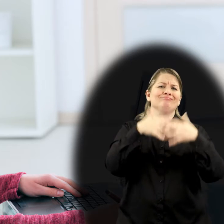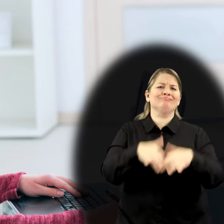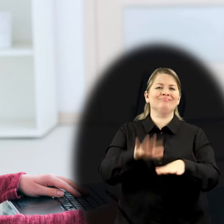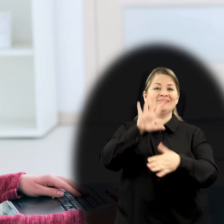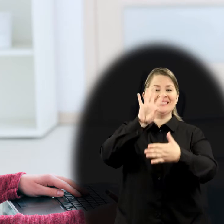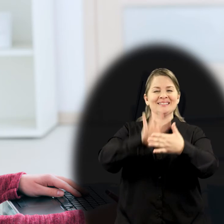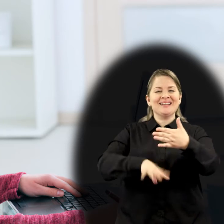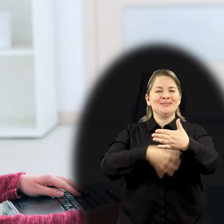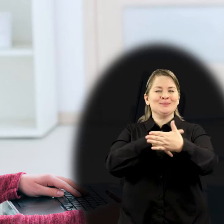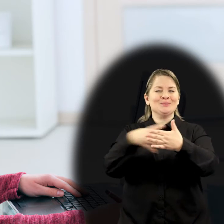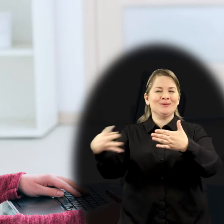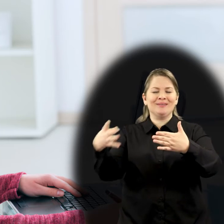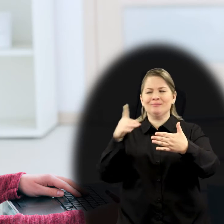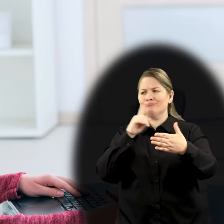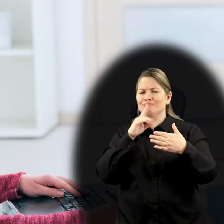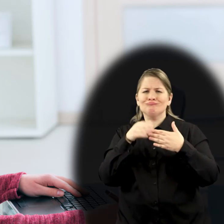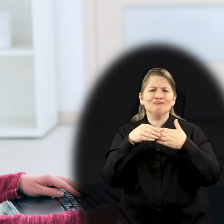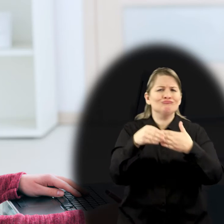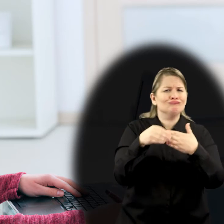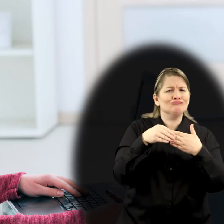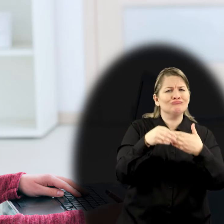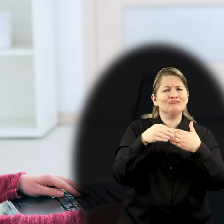This means you don't have to adjust your schedule